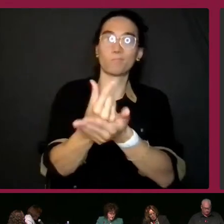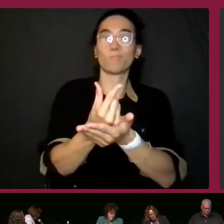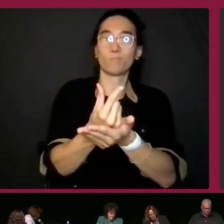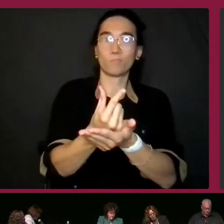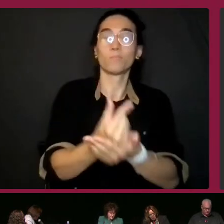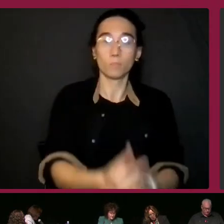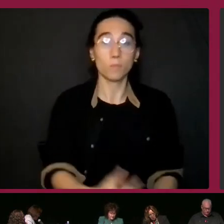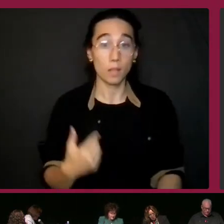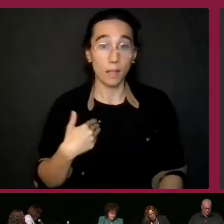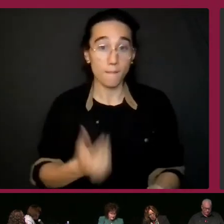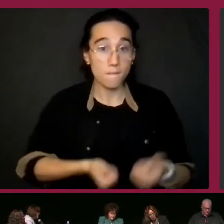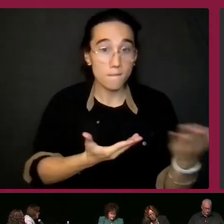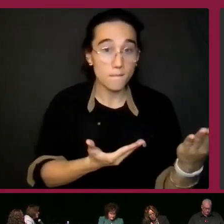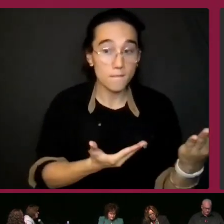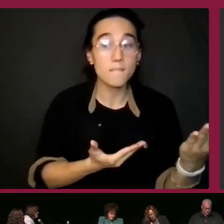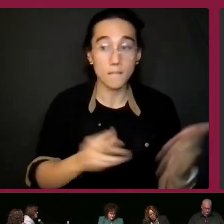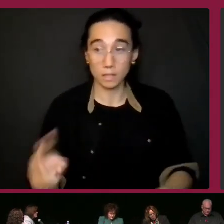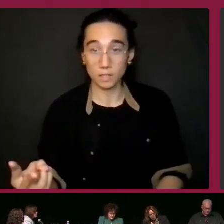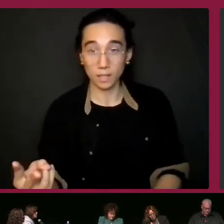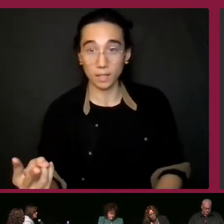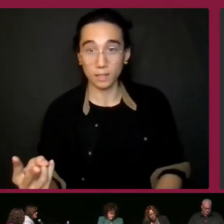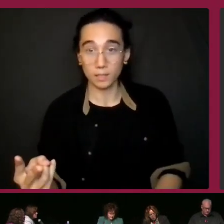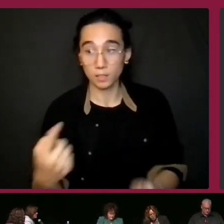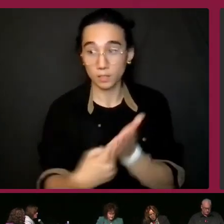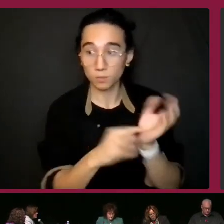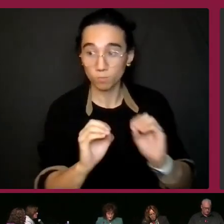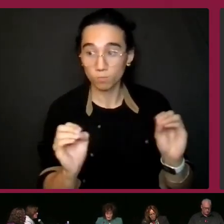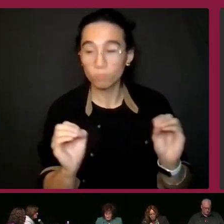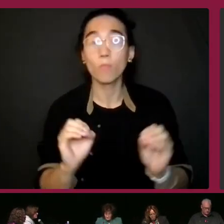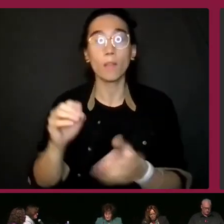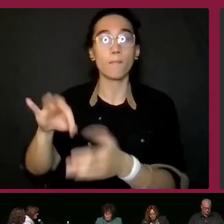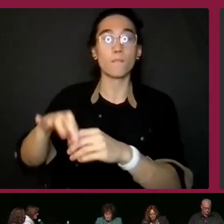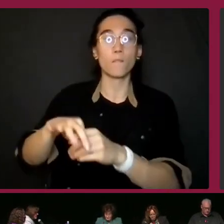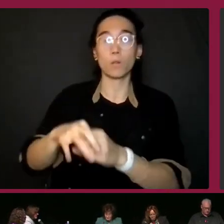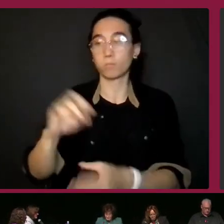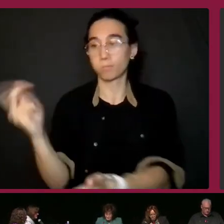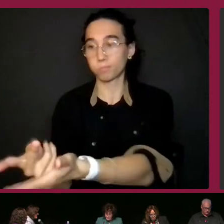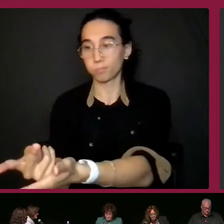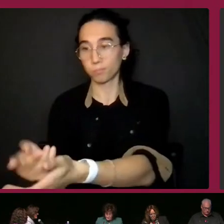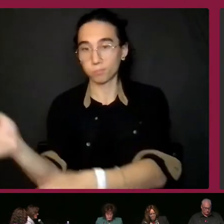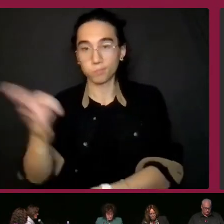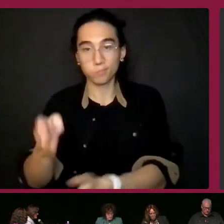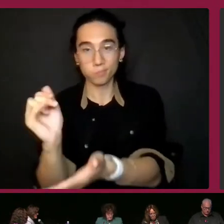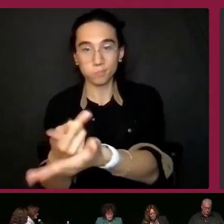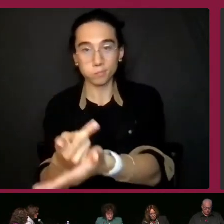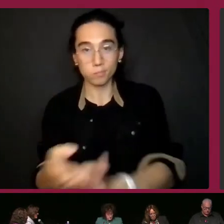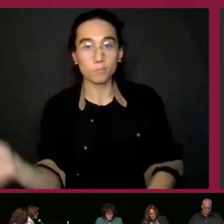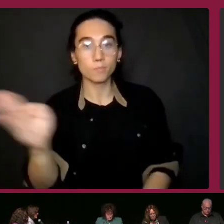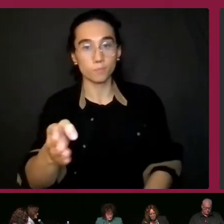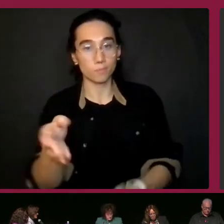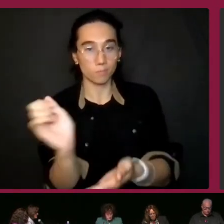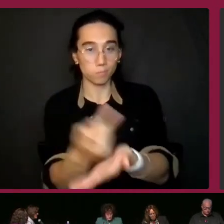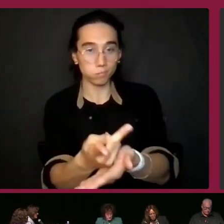Discussion? Vote. Student Trustee Rivera? Approve. Trustee Gaines? Approve. Trustee Rives? Yes. Trustee Buffalo? Yes.